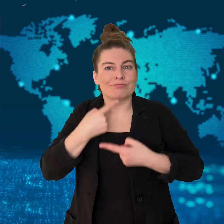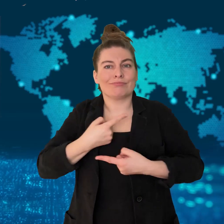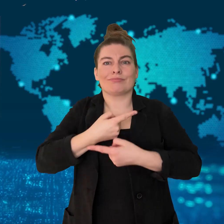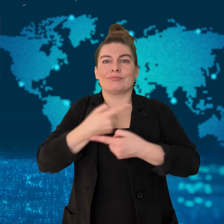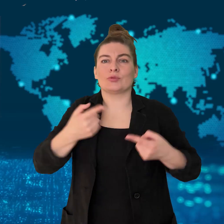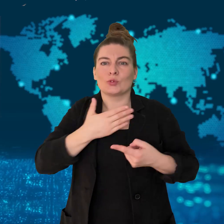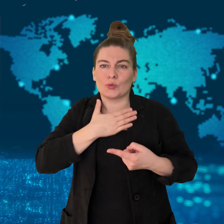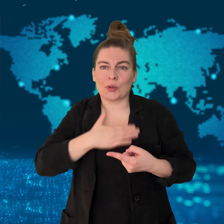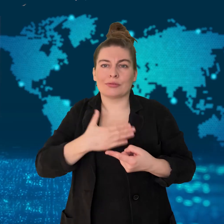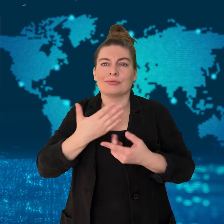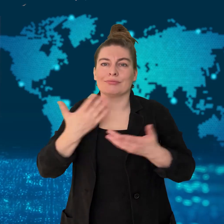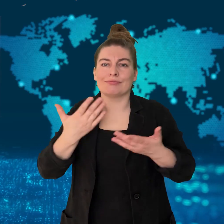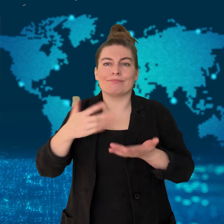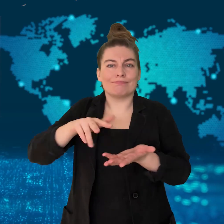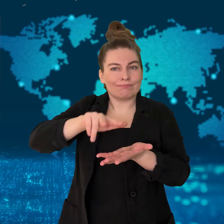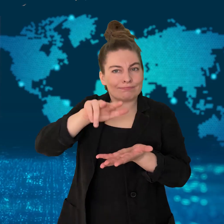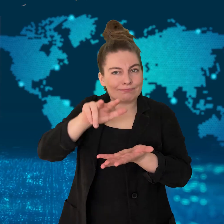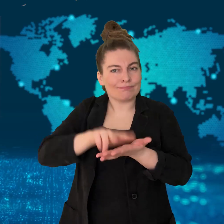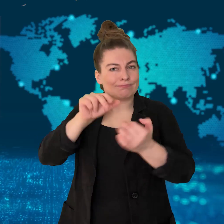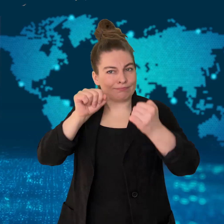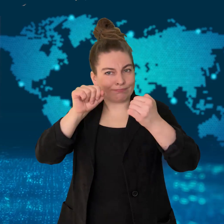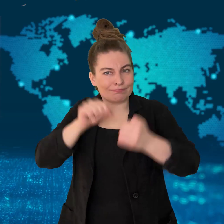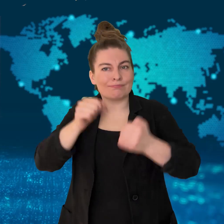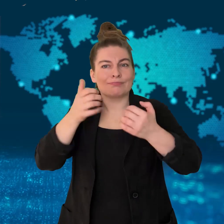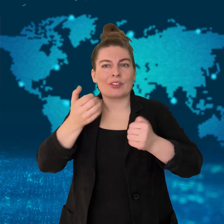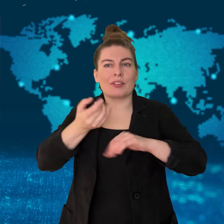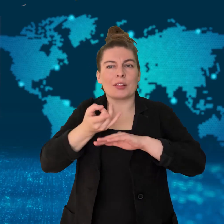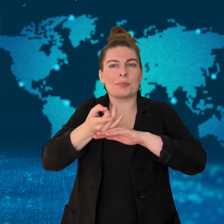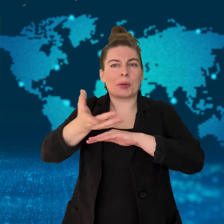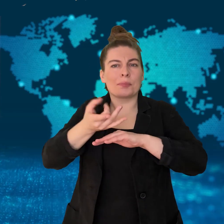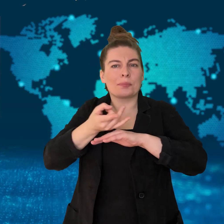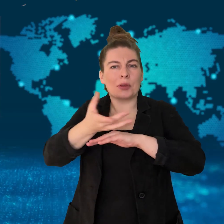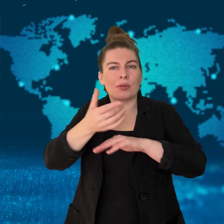For example, the UK announced a huge missile